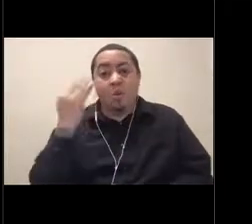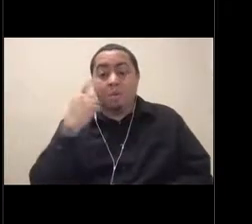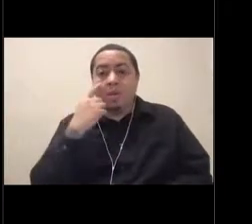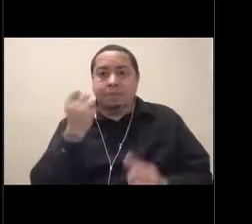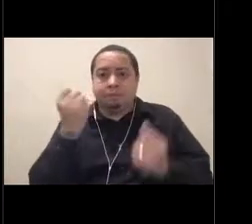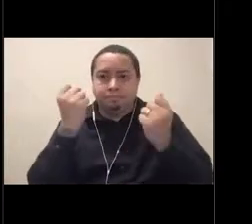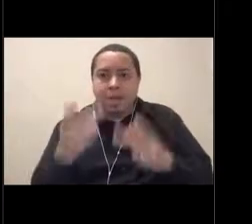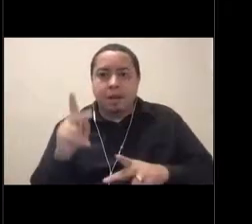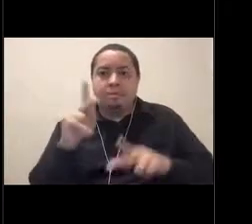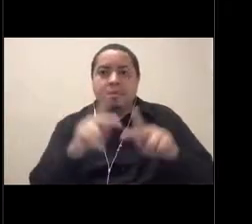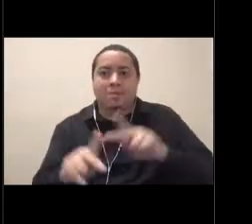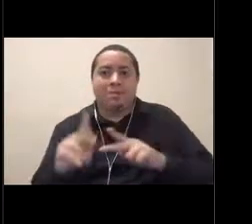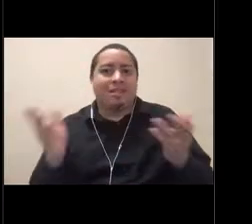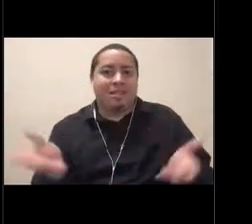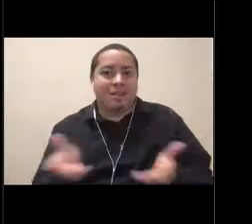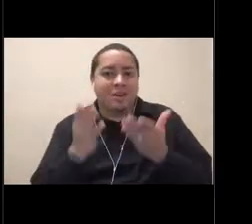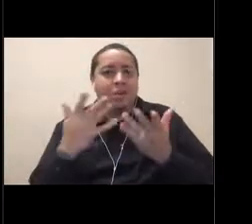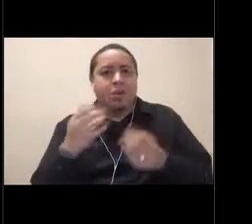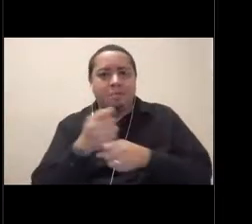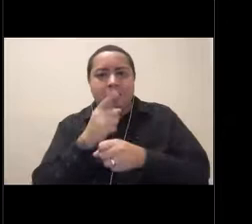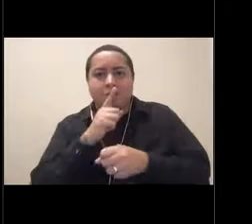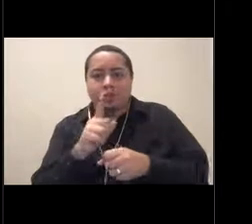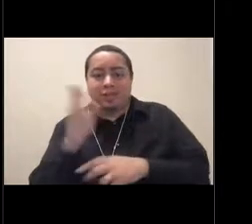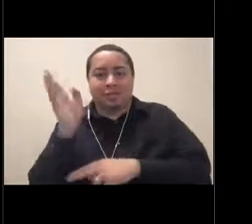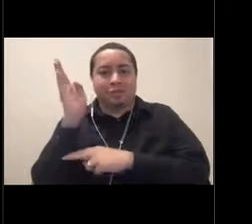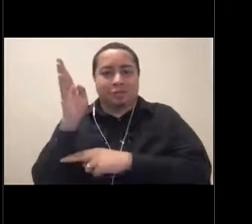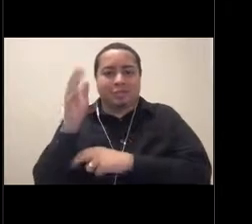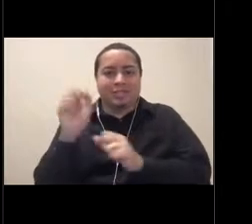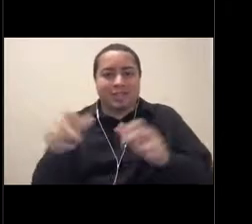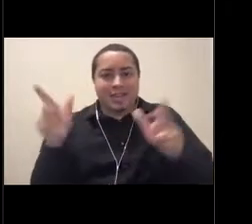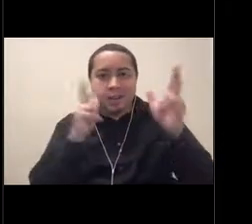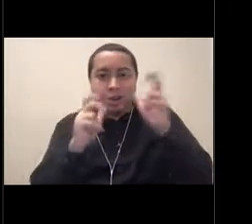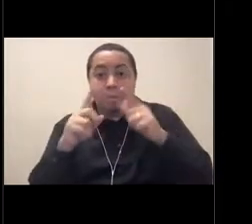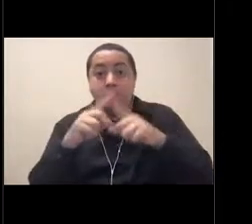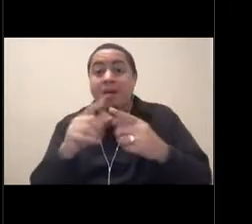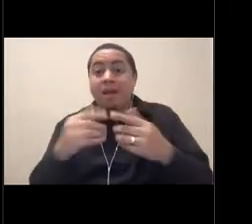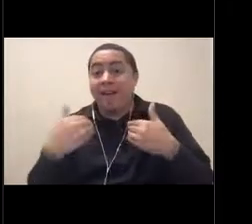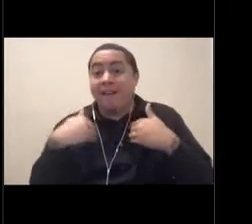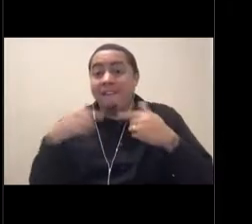and we want to make sure everyone can hear our speaker. However, there is a box where you can write questions.